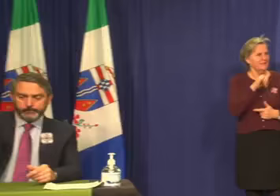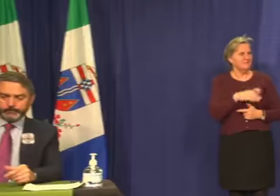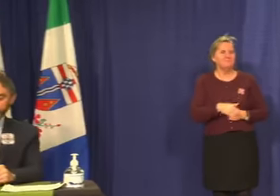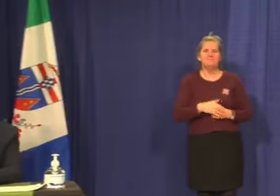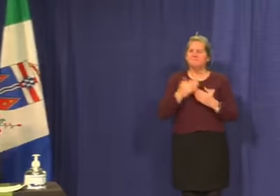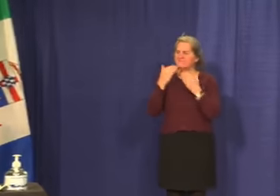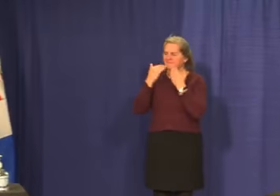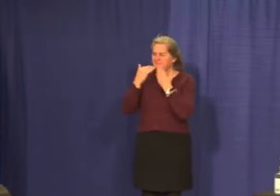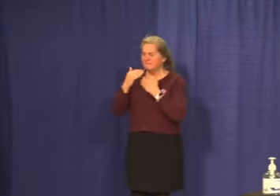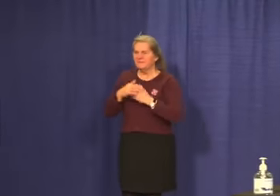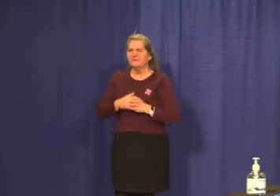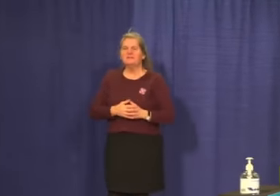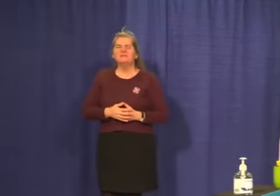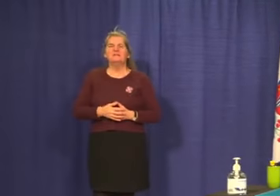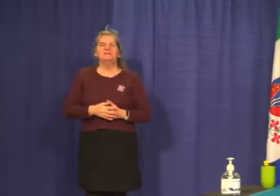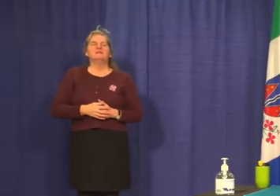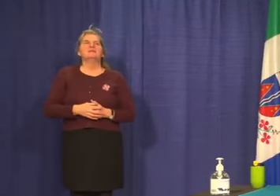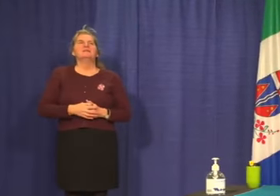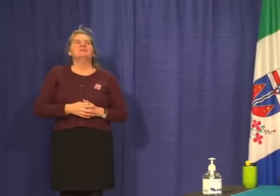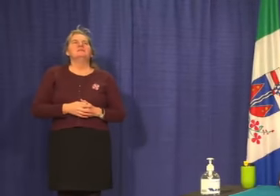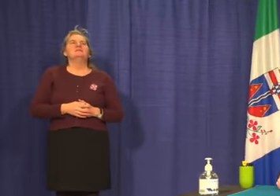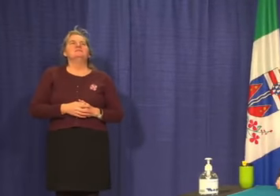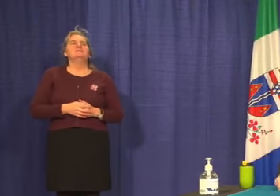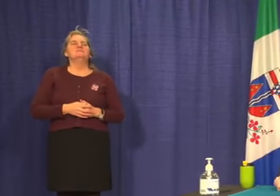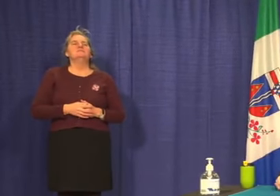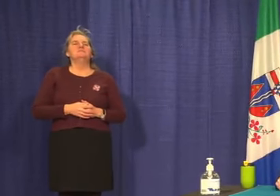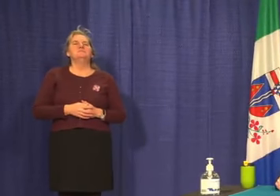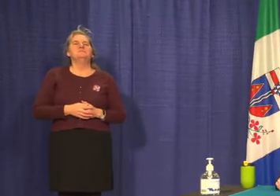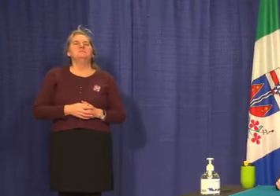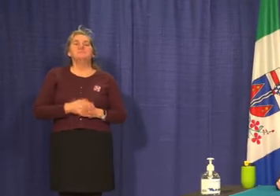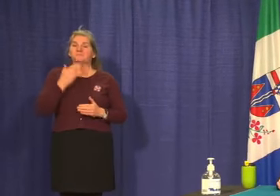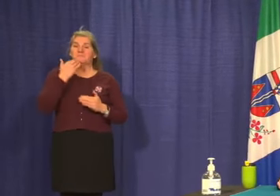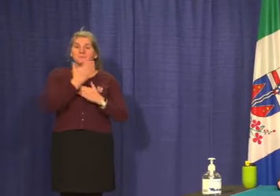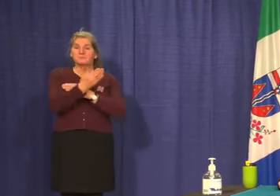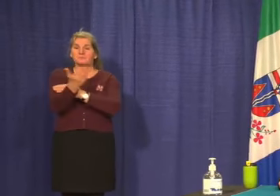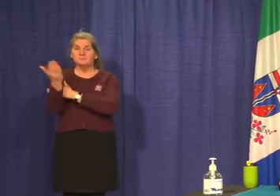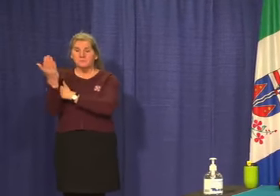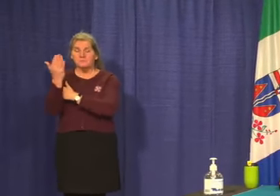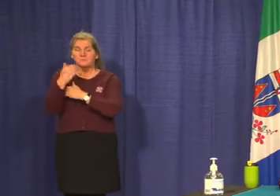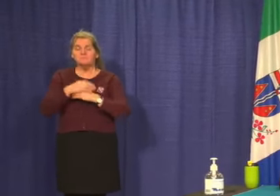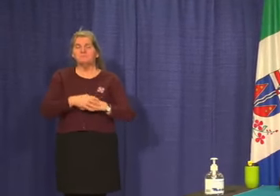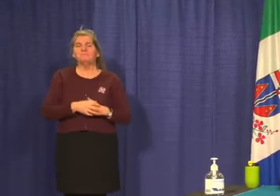THANK YOU PREMIER. GOOD MORNING.